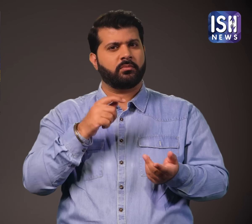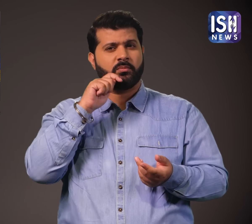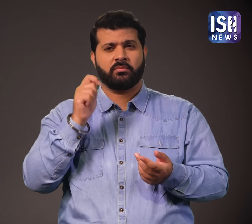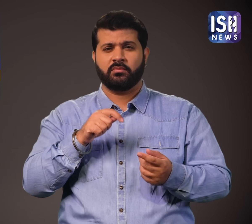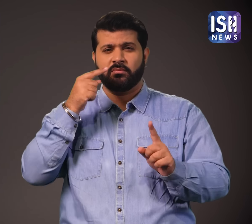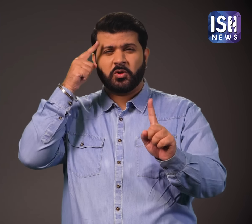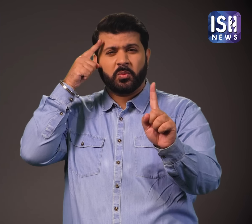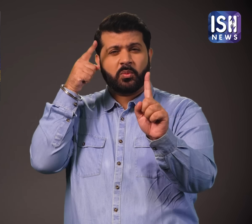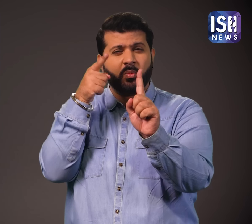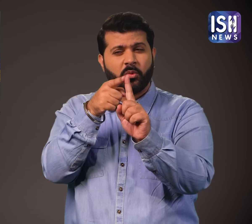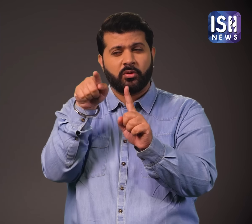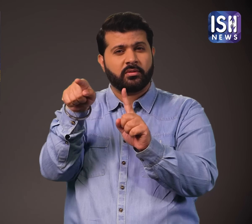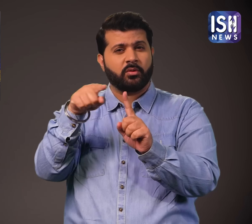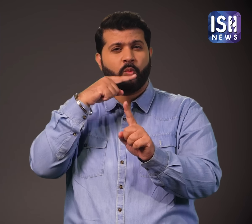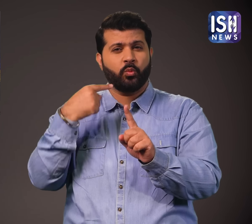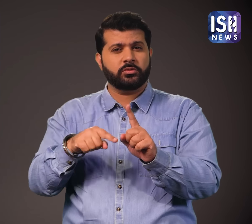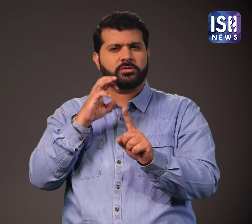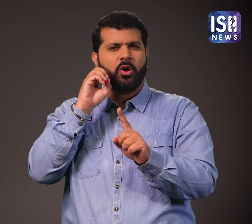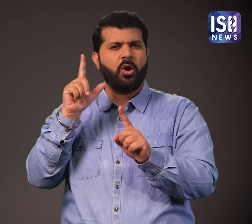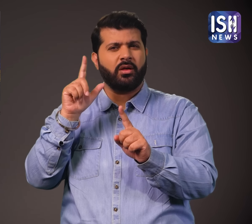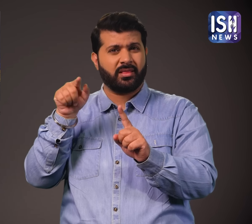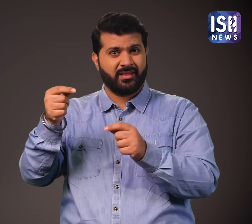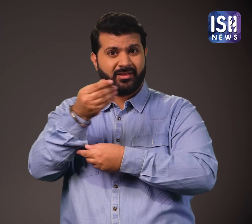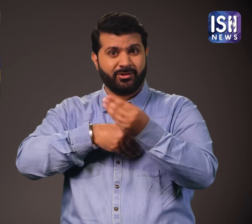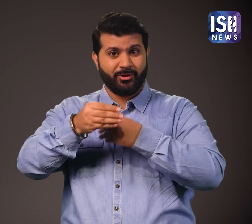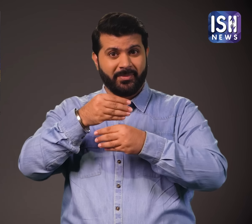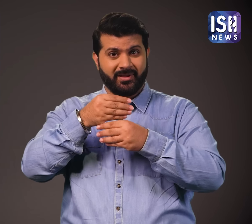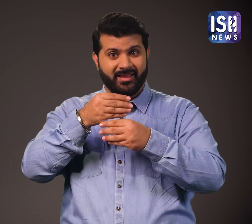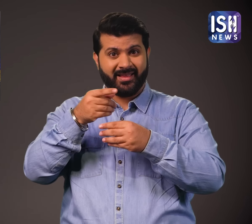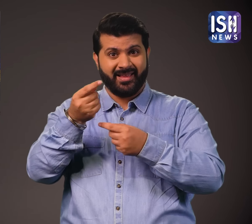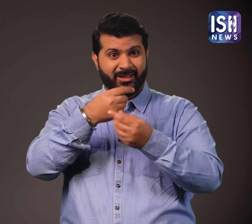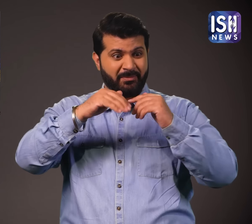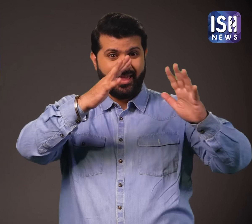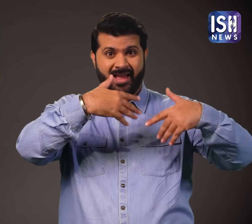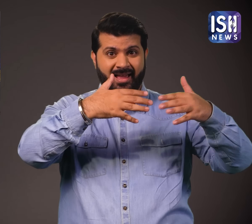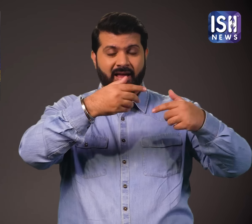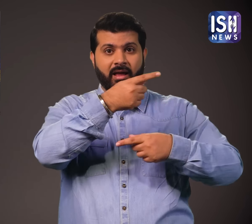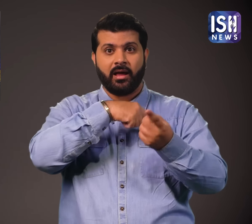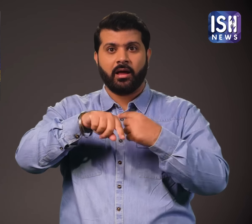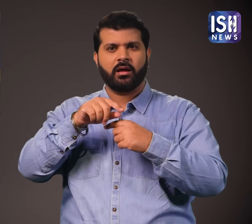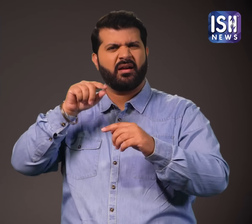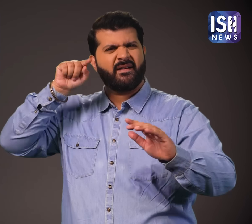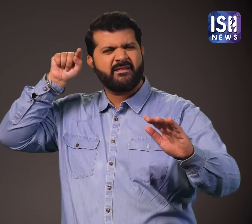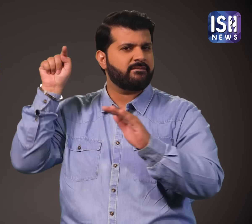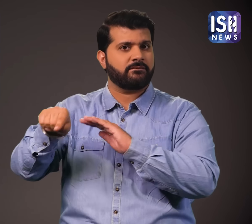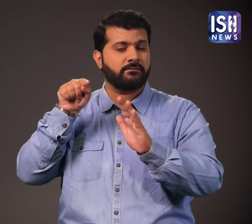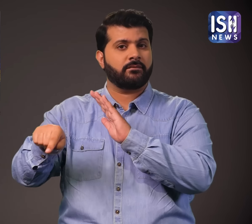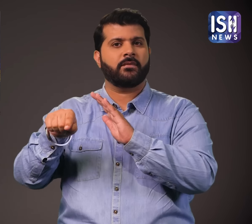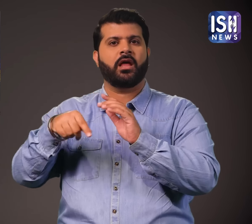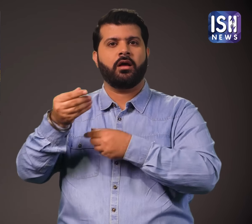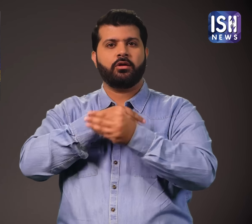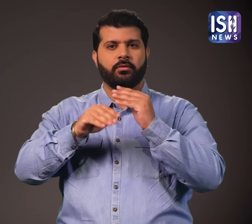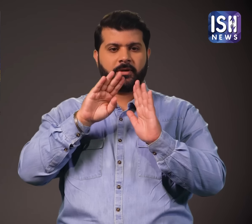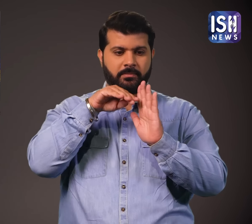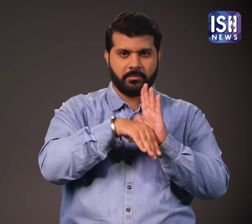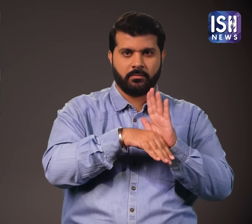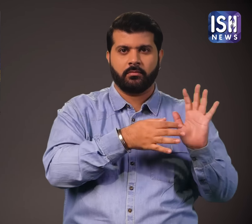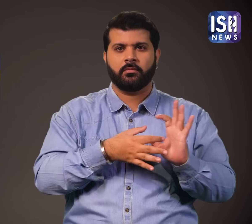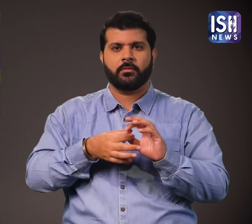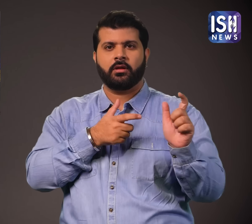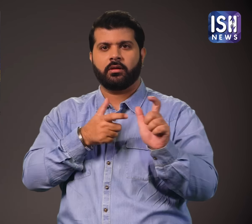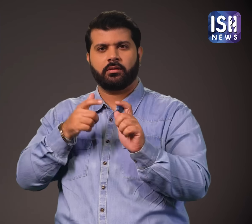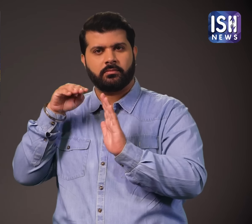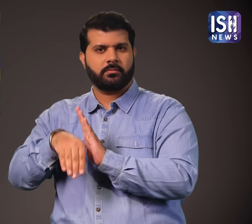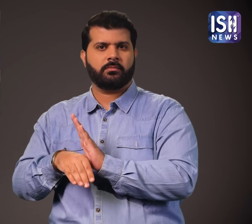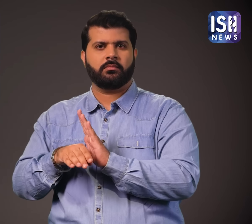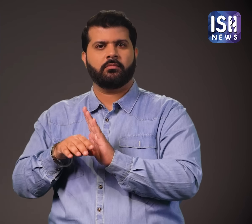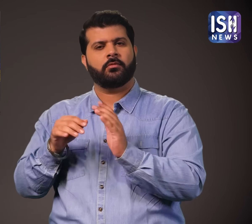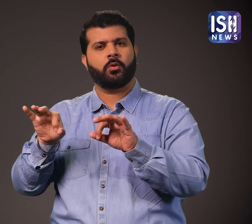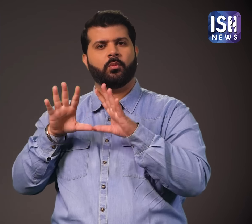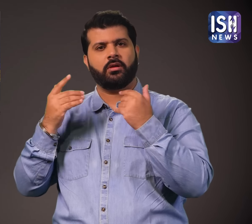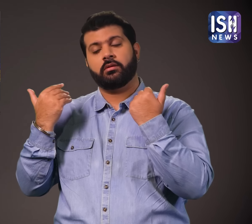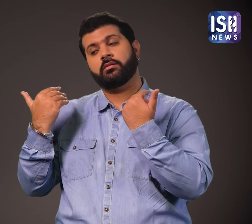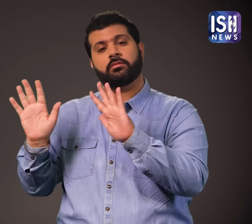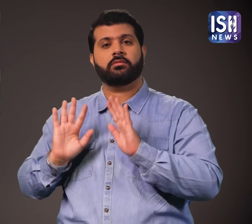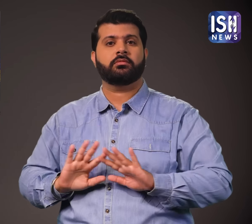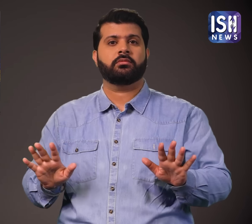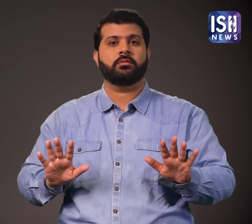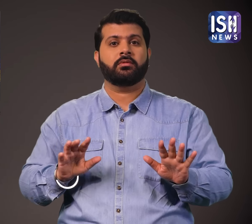Ukraine has clearly said that its goal is to reduce Russia’s oil income and weaken its military.